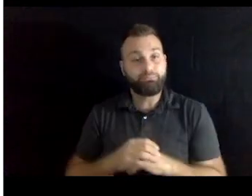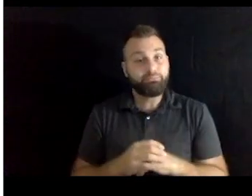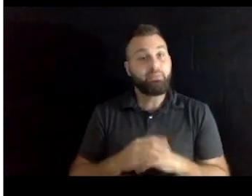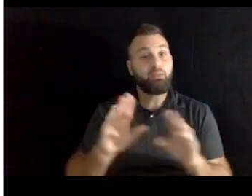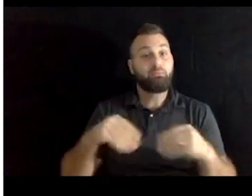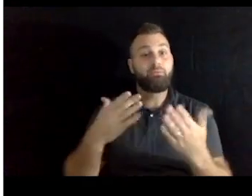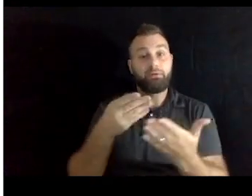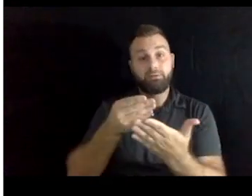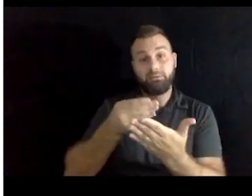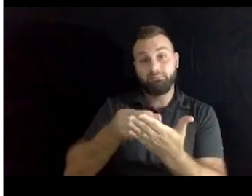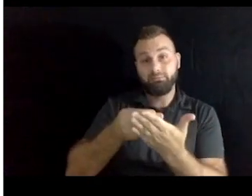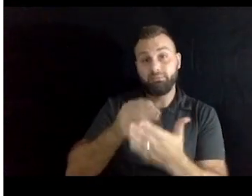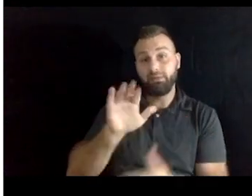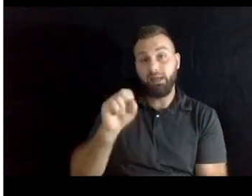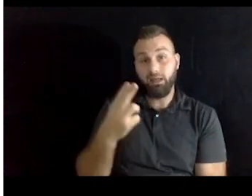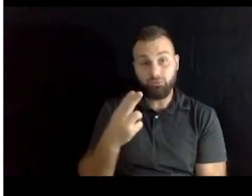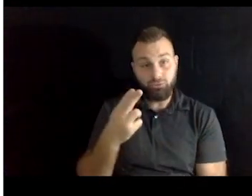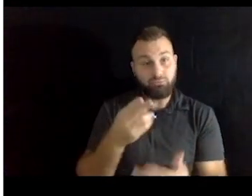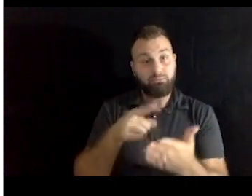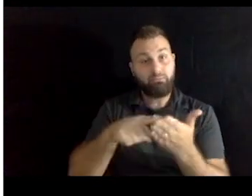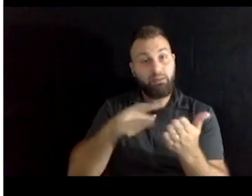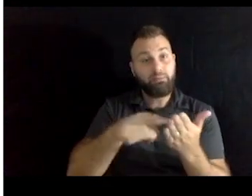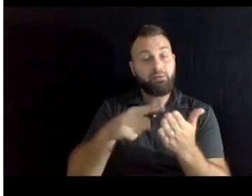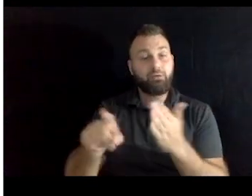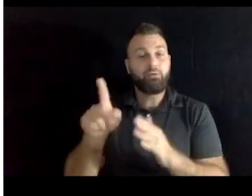an working age, adults with disabilities.